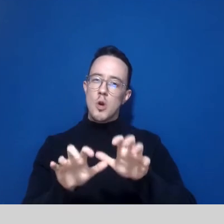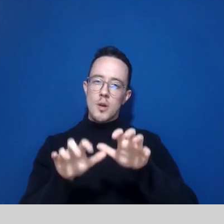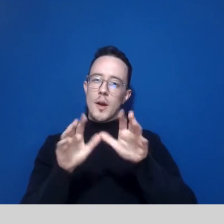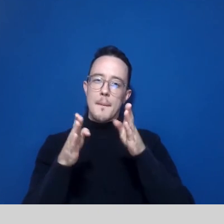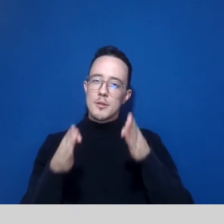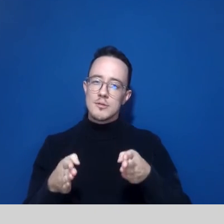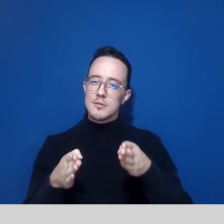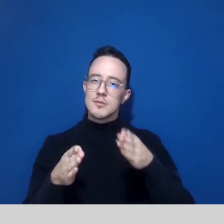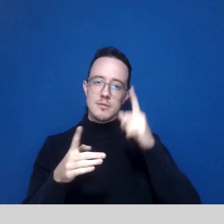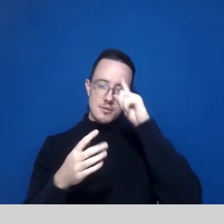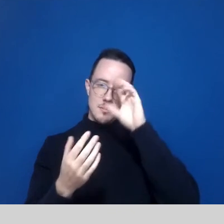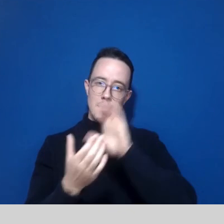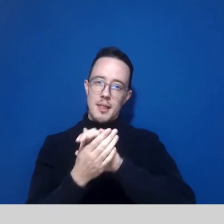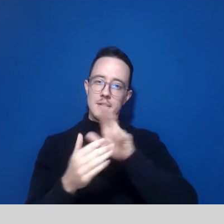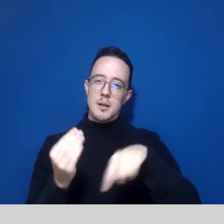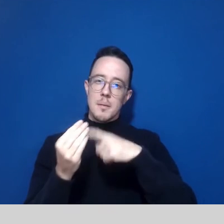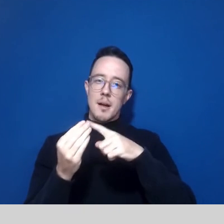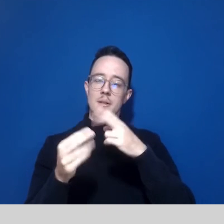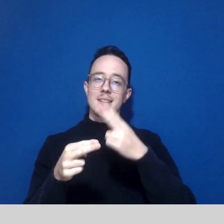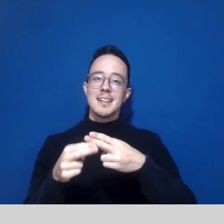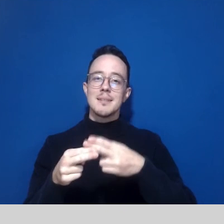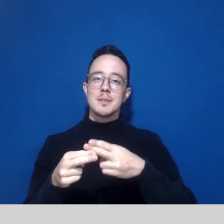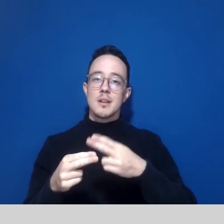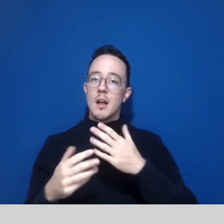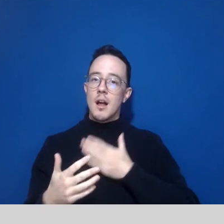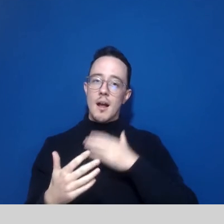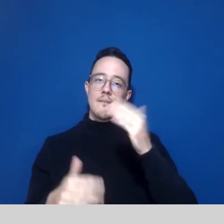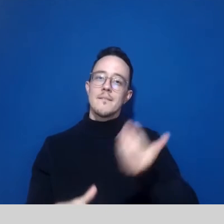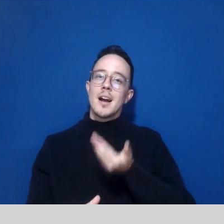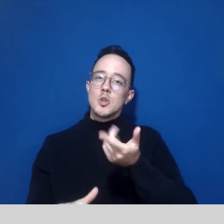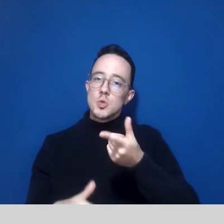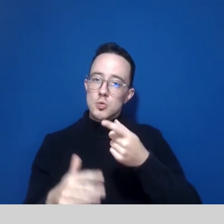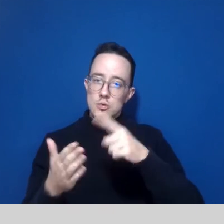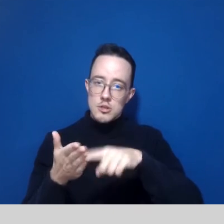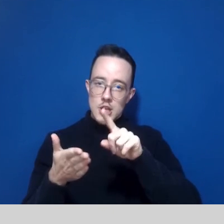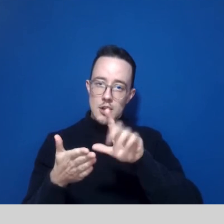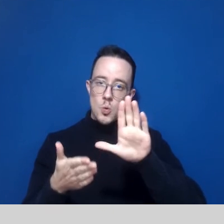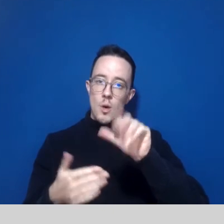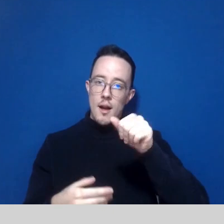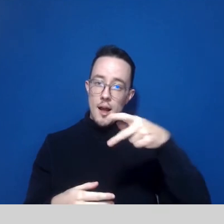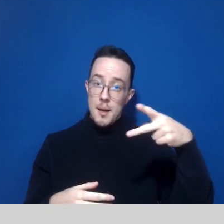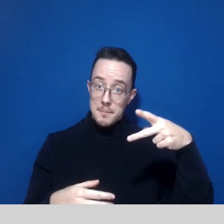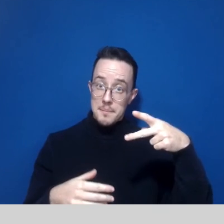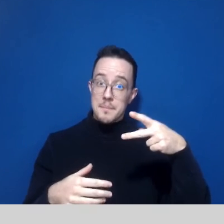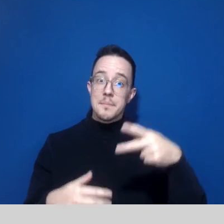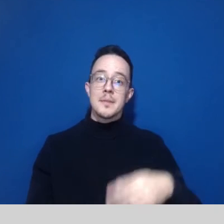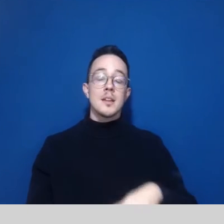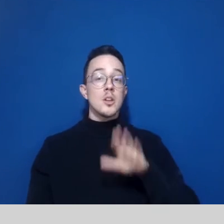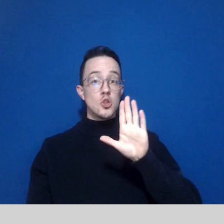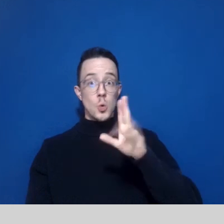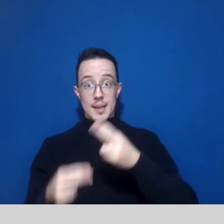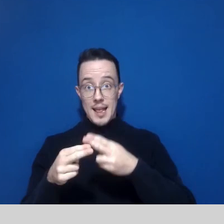The program was belief about names. I just invite you to read it, and to check whether your app can deal with that.